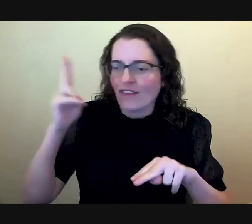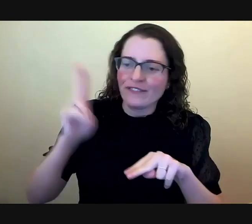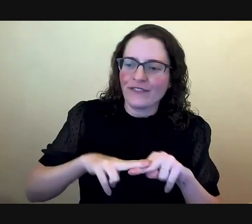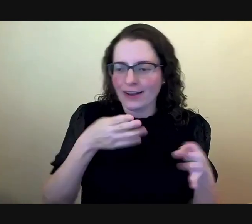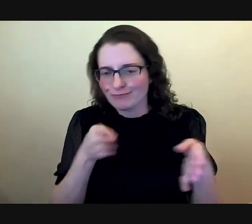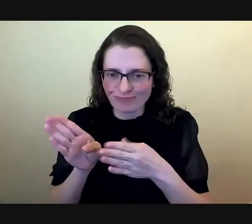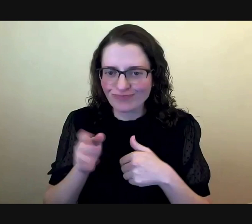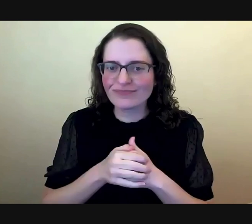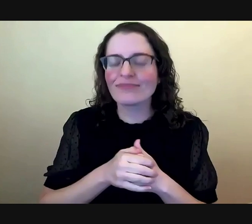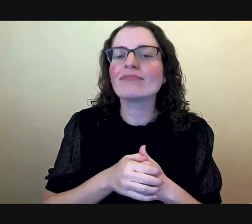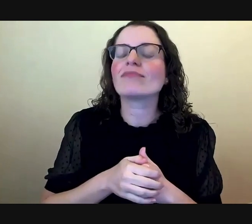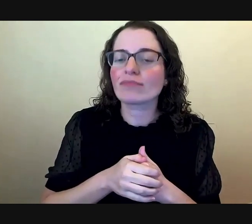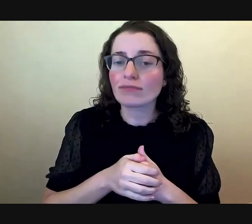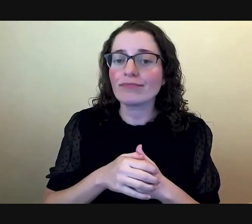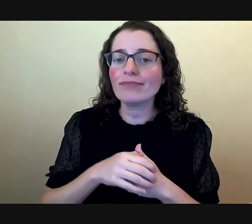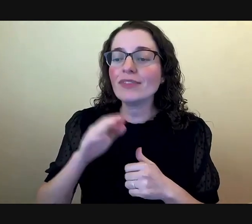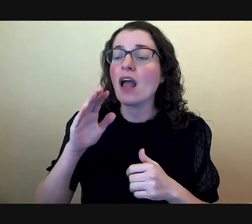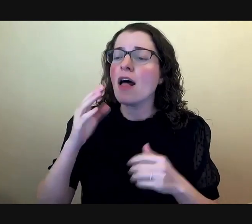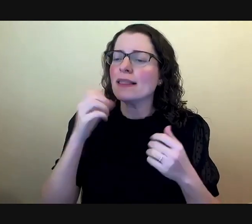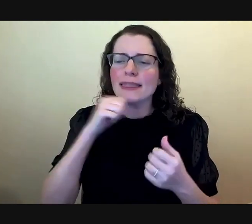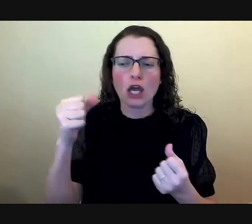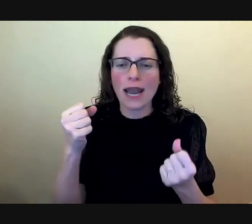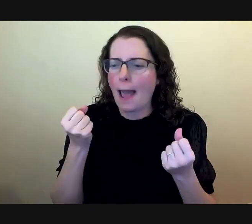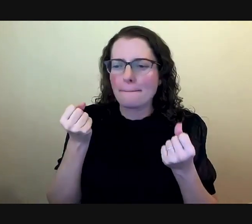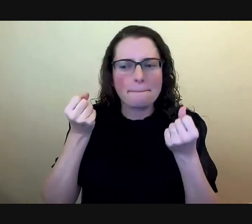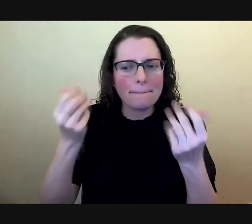So we'll have a little bit of fun here shifting directions.